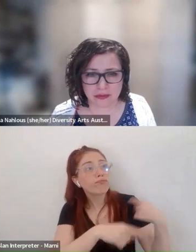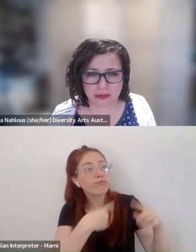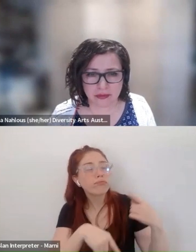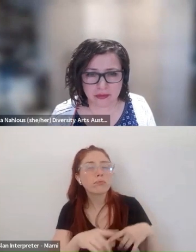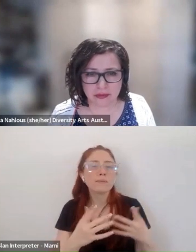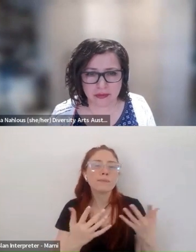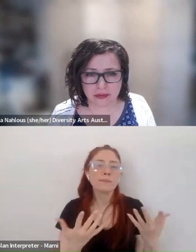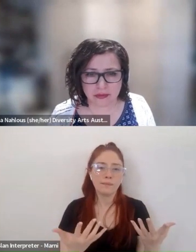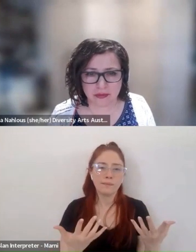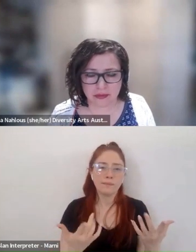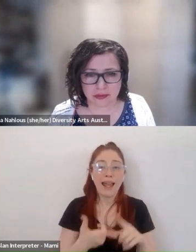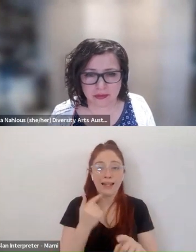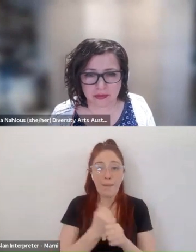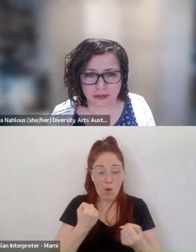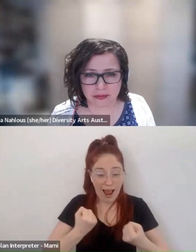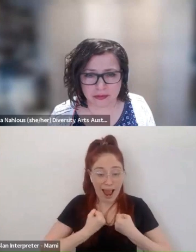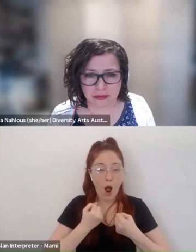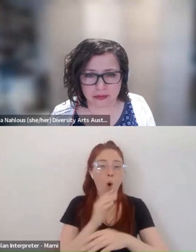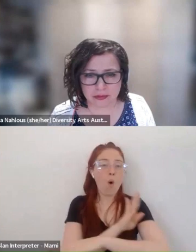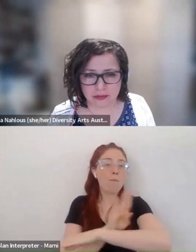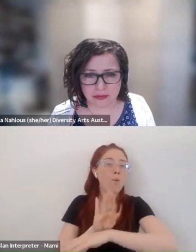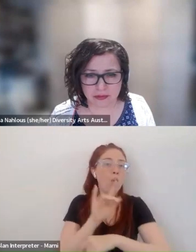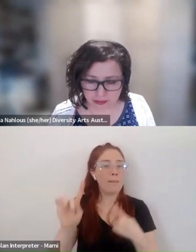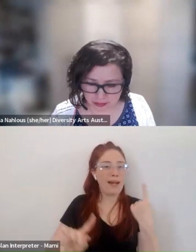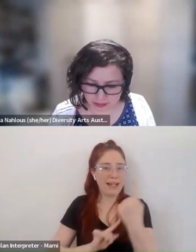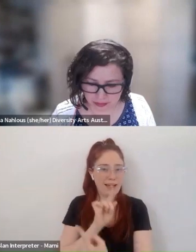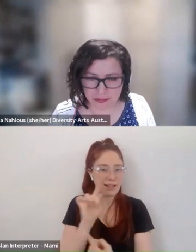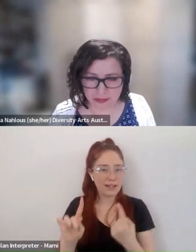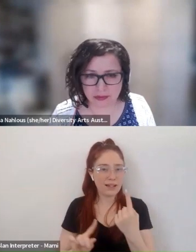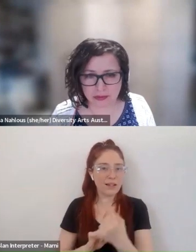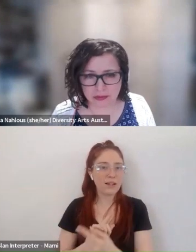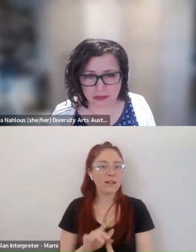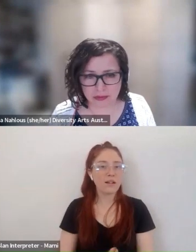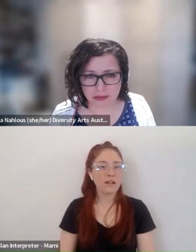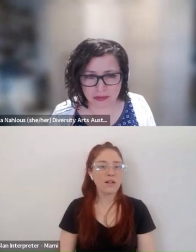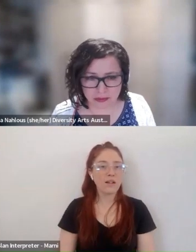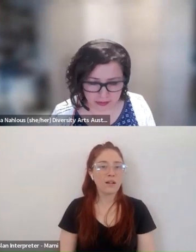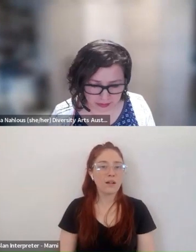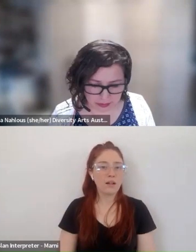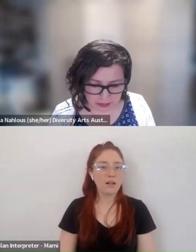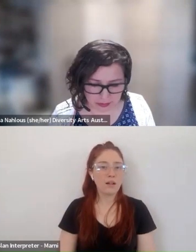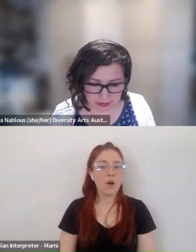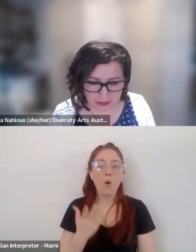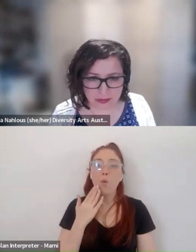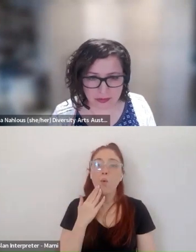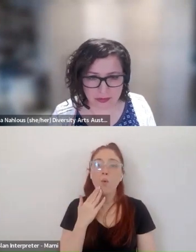board meetings are all always have announced, well, we have a